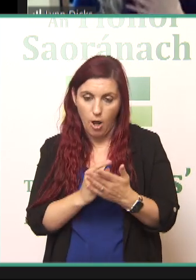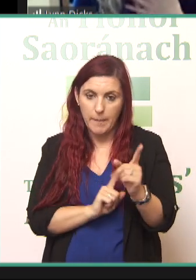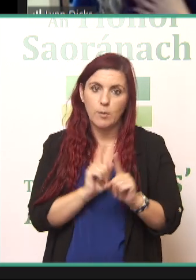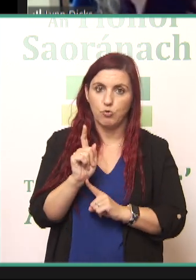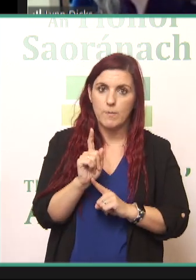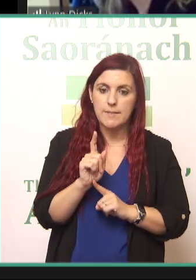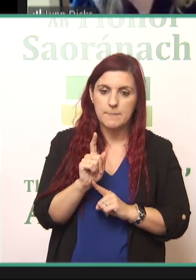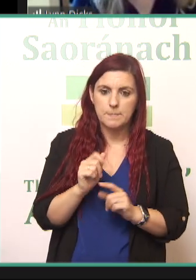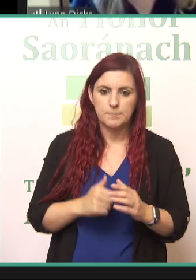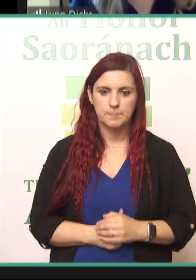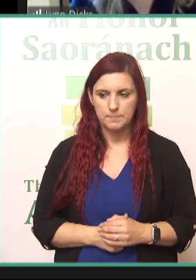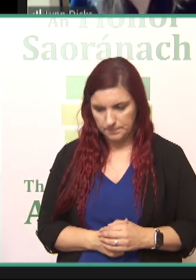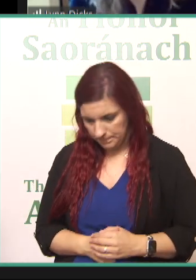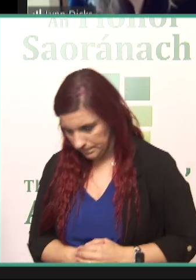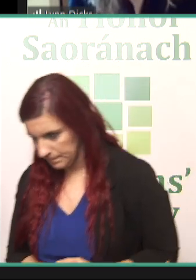you might be thinking what does all this have to do with Ireland